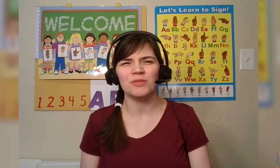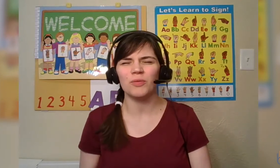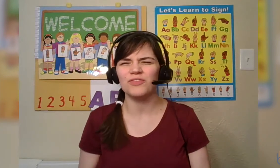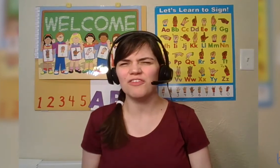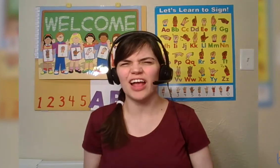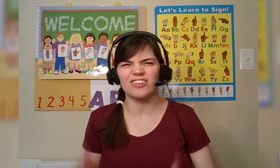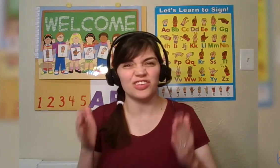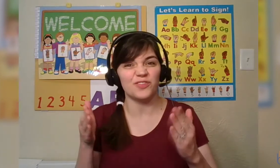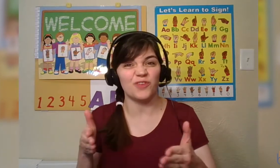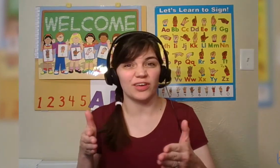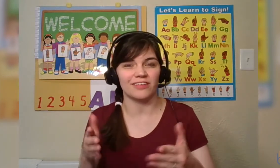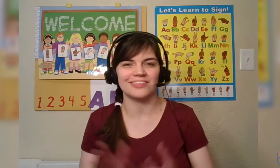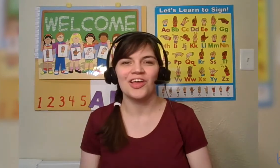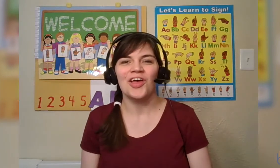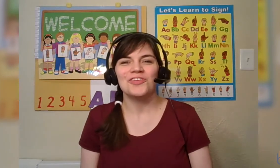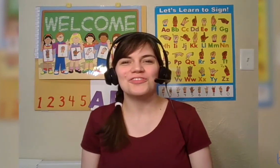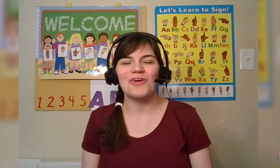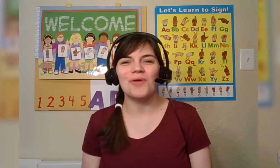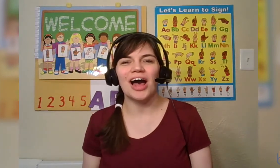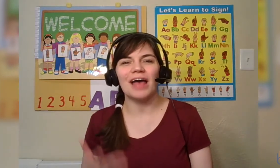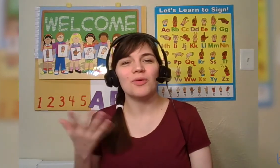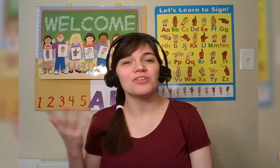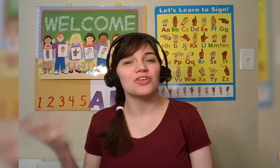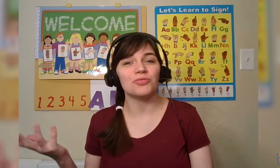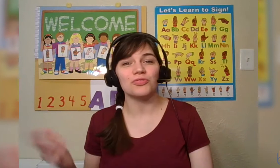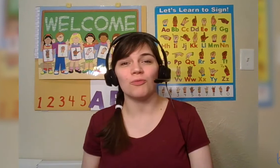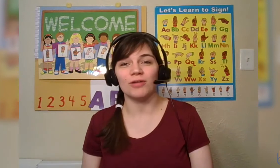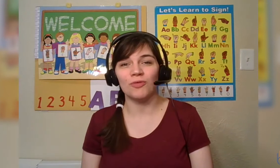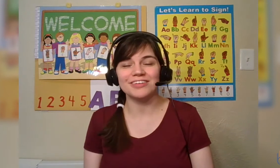but we've never actually focused. So I'm going to go through them one more time